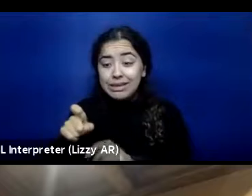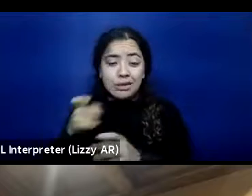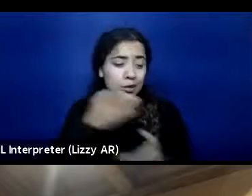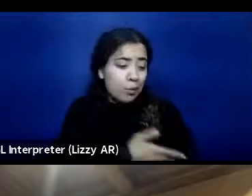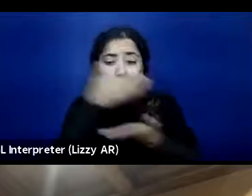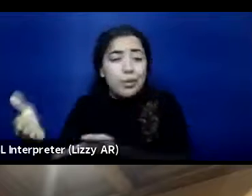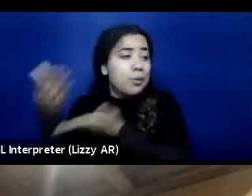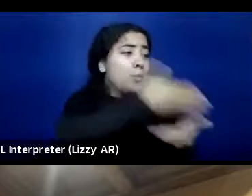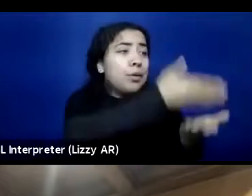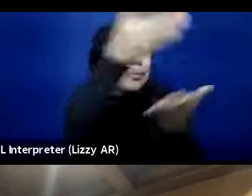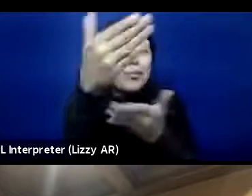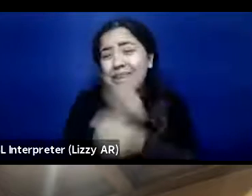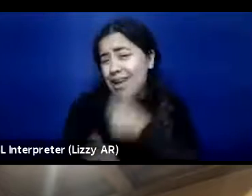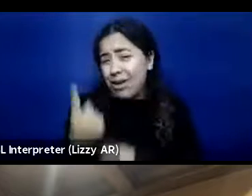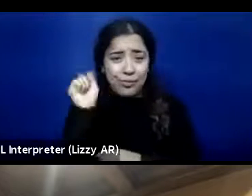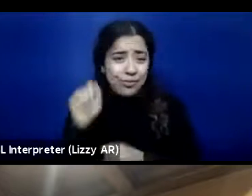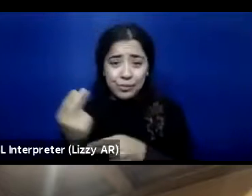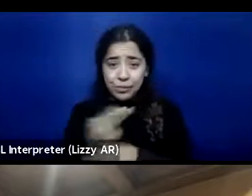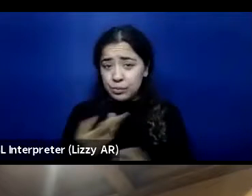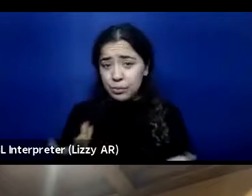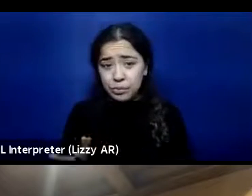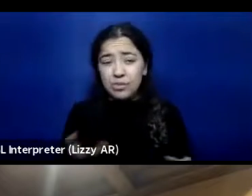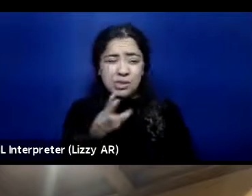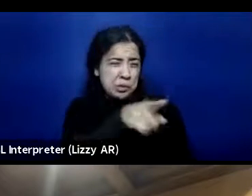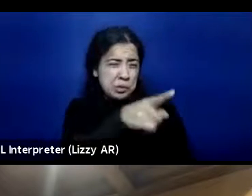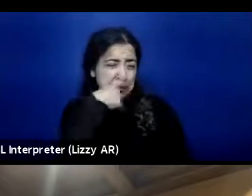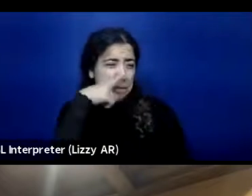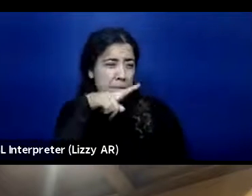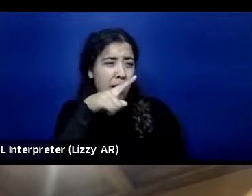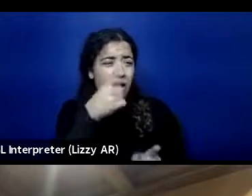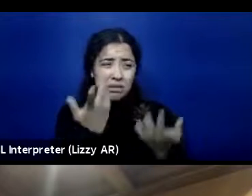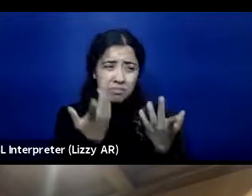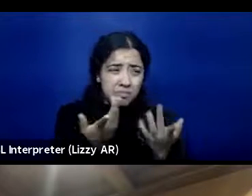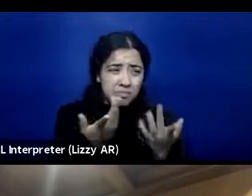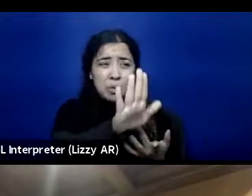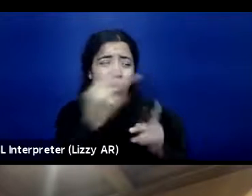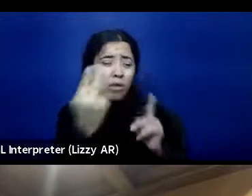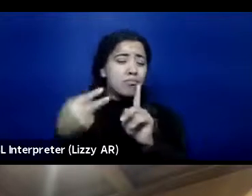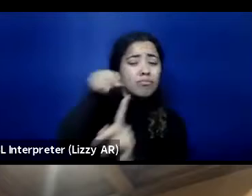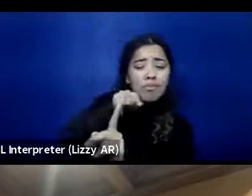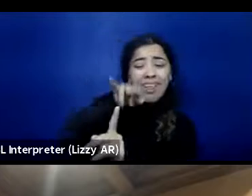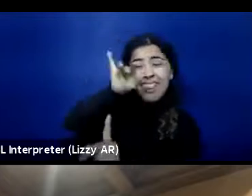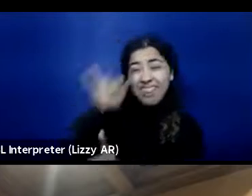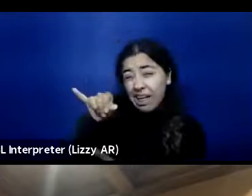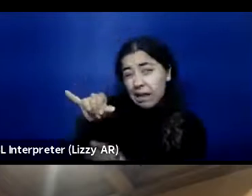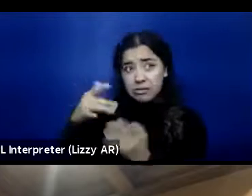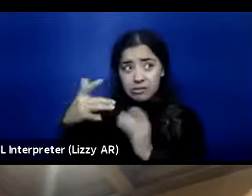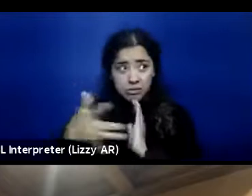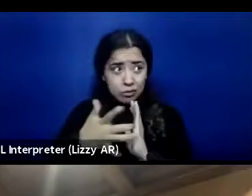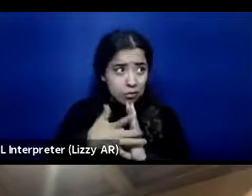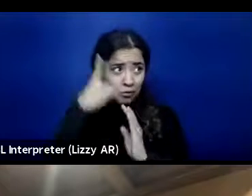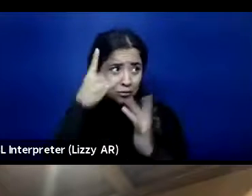on that kind of a technology in the context of today and perhaps even in the future?